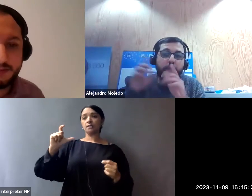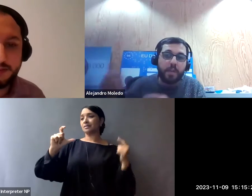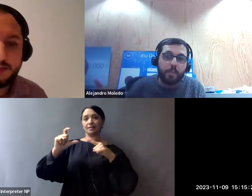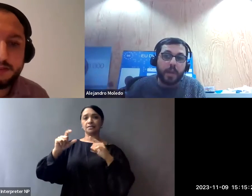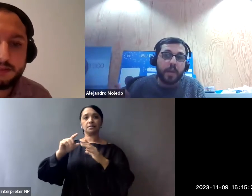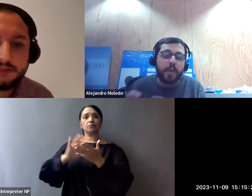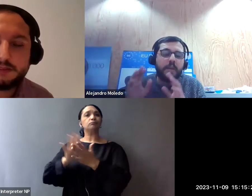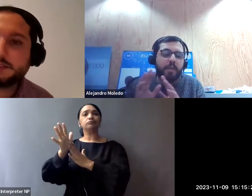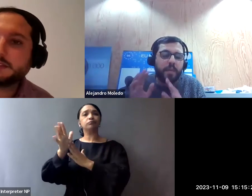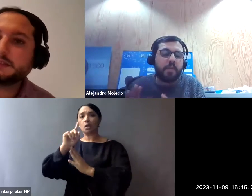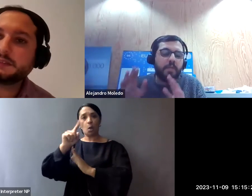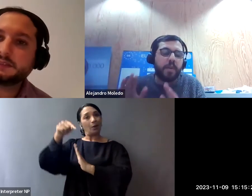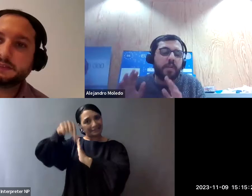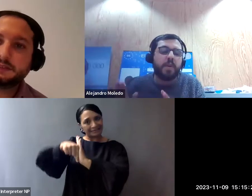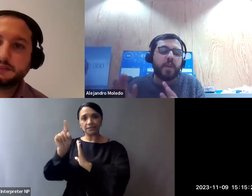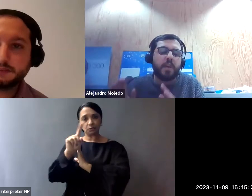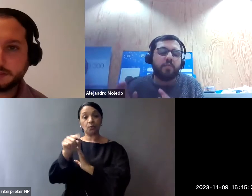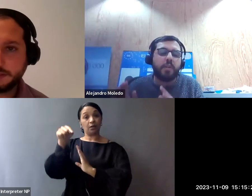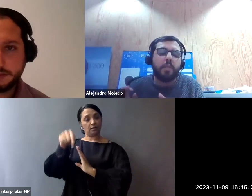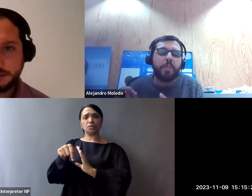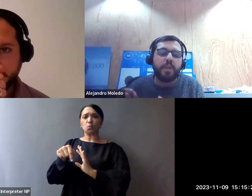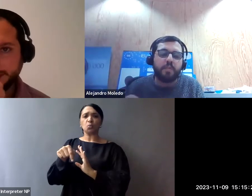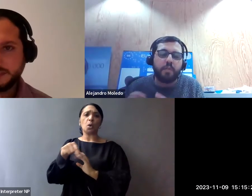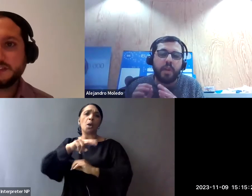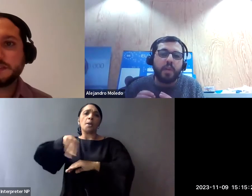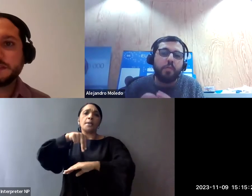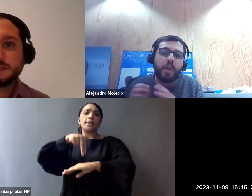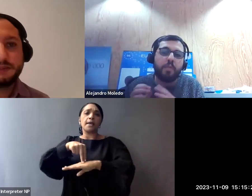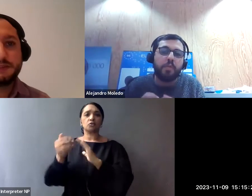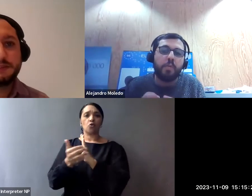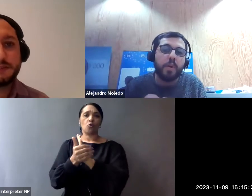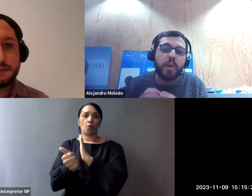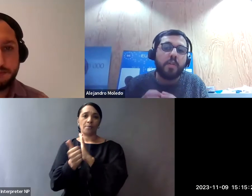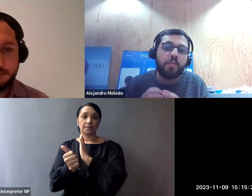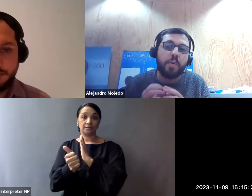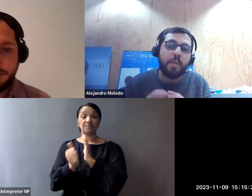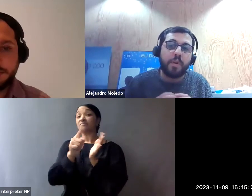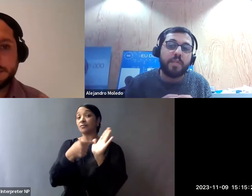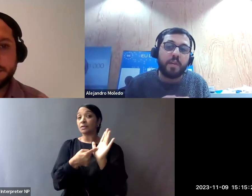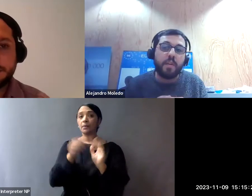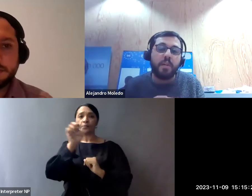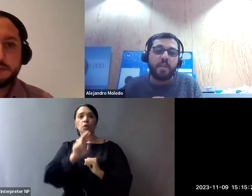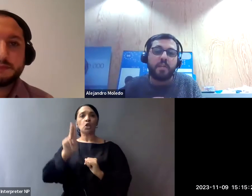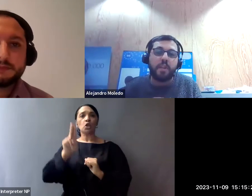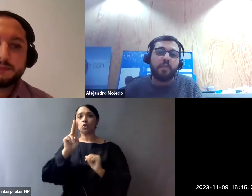which, by the way, is a very national competence. So the EU cannot go into harmonising such a thing.